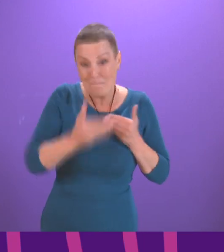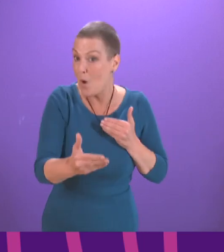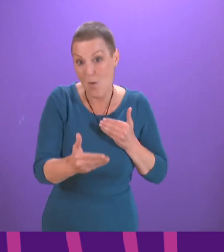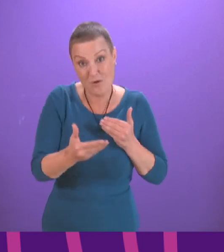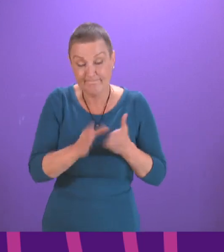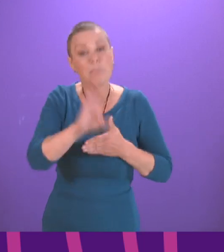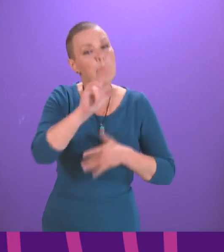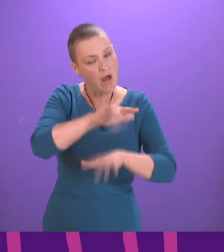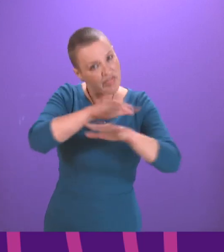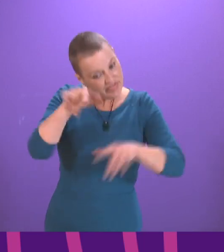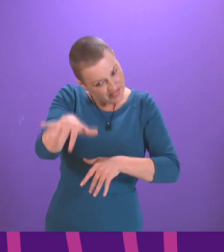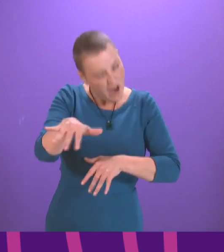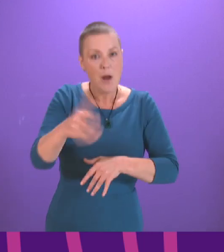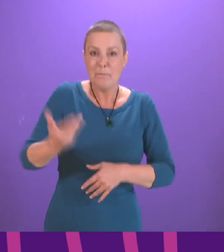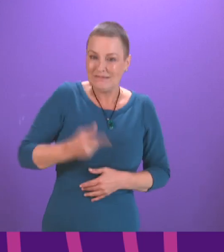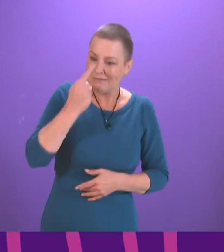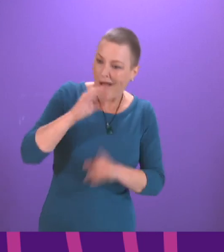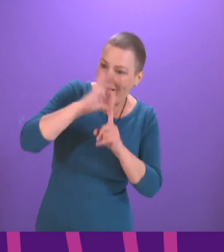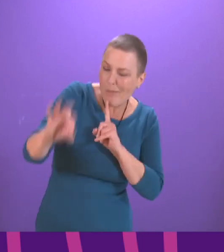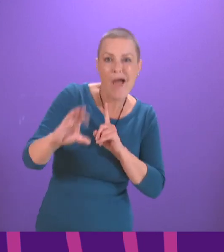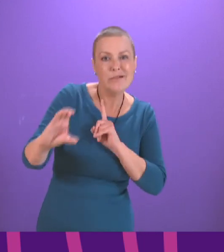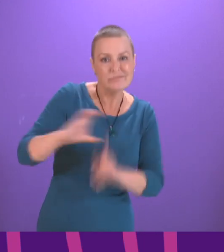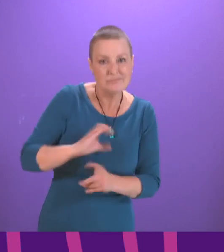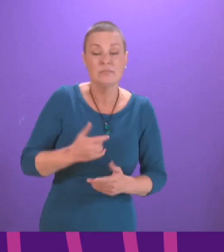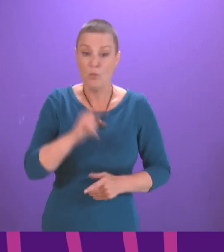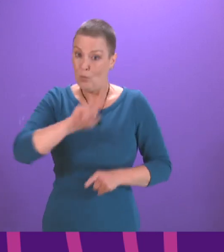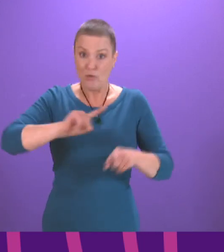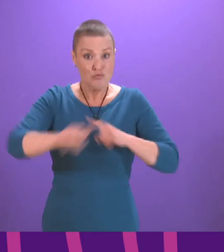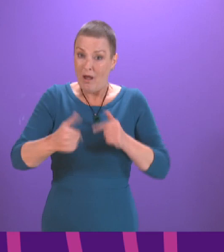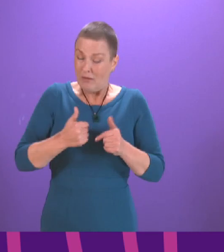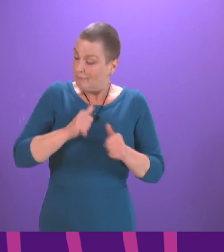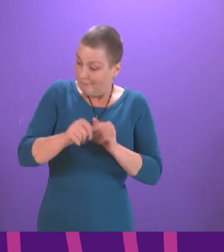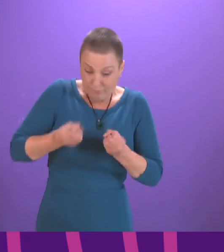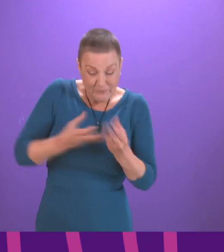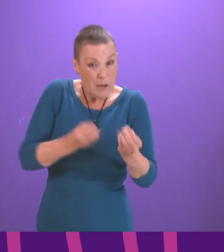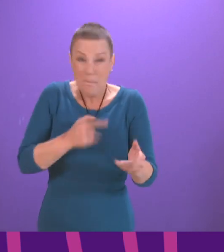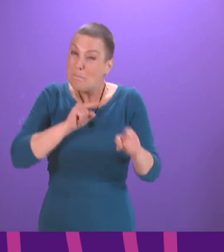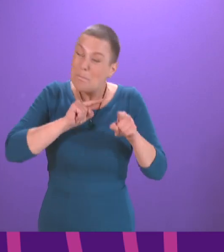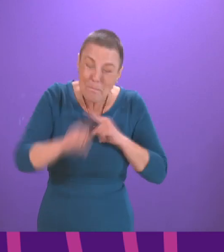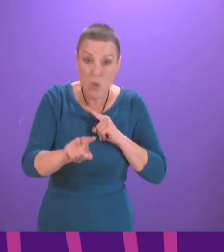is there for businesses to take advantage of. We are providing as much business support as we can within the resources that we have